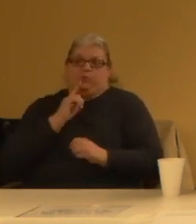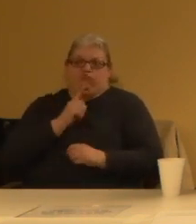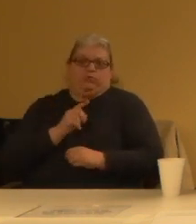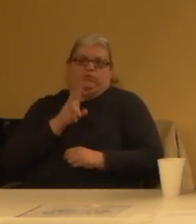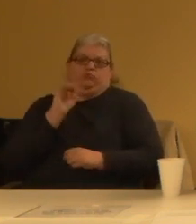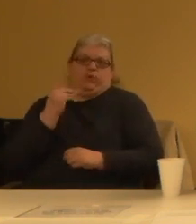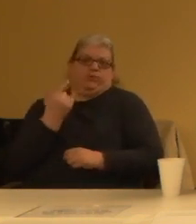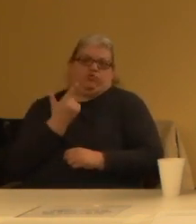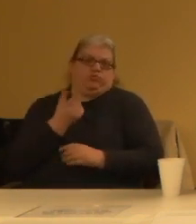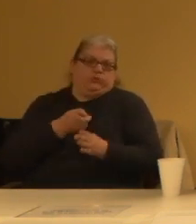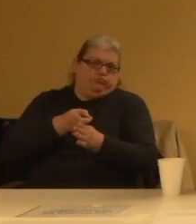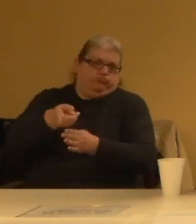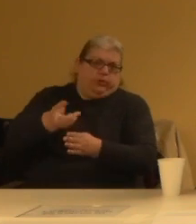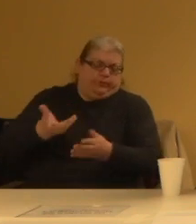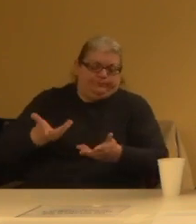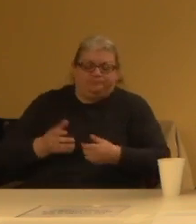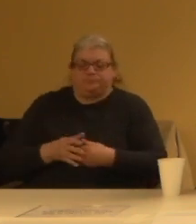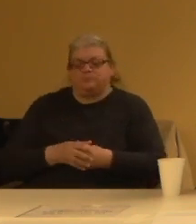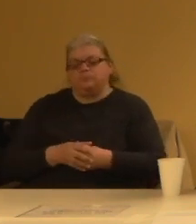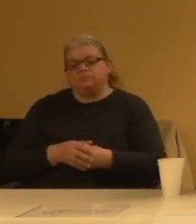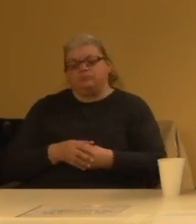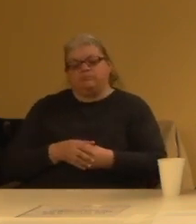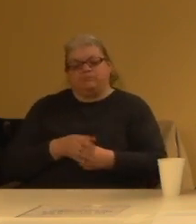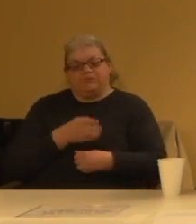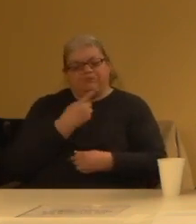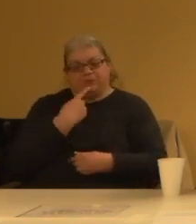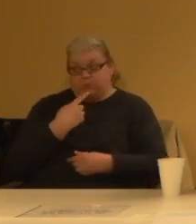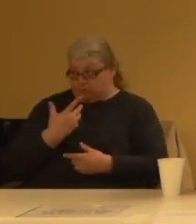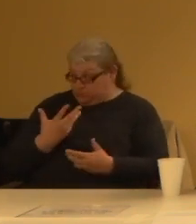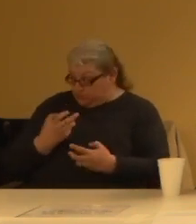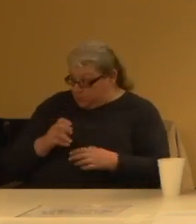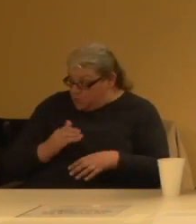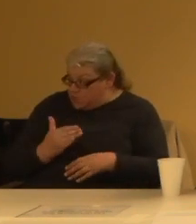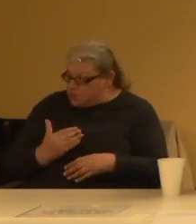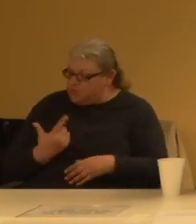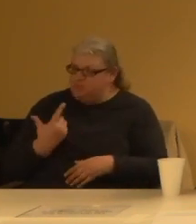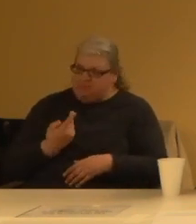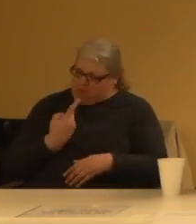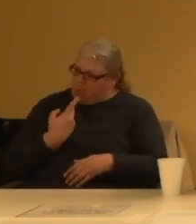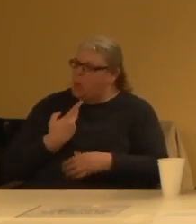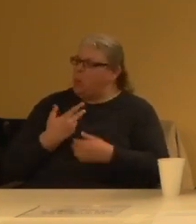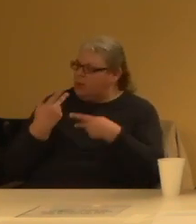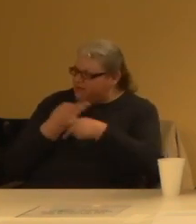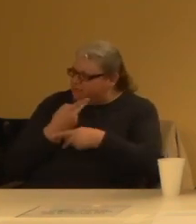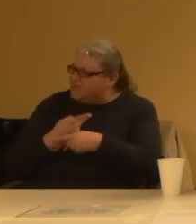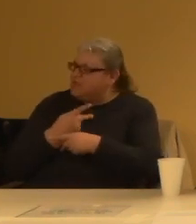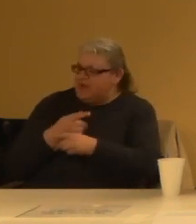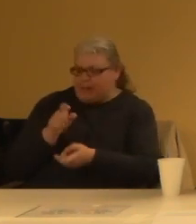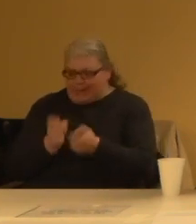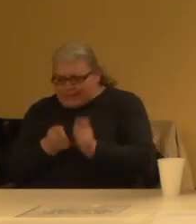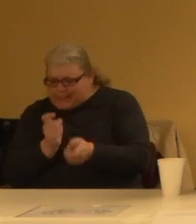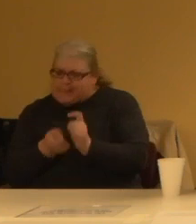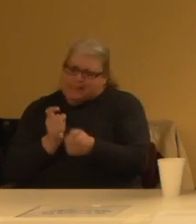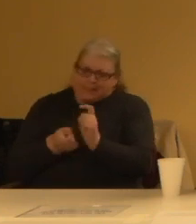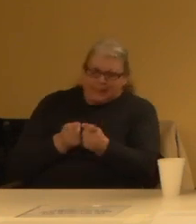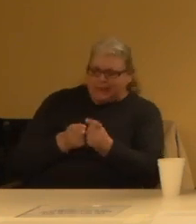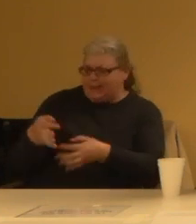but she was like, "If this is what you wanna do, we are going to figure this out and we are gonna shift some stuff around, and we're gonna sub some stuff out and we're